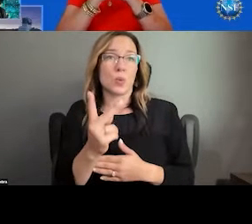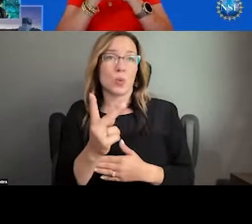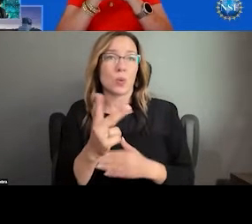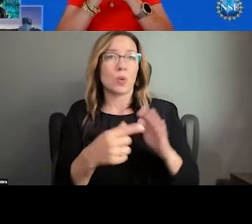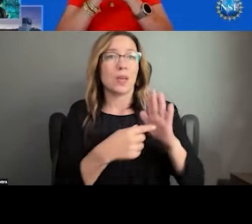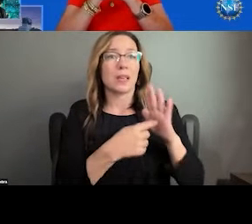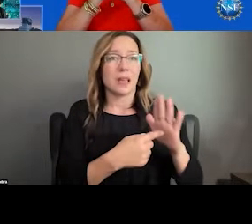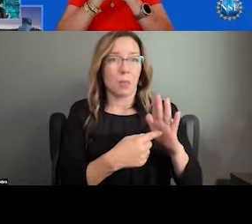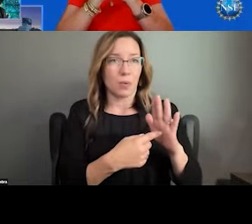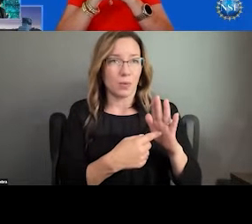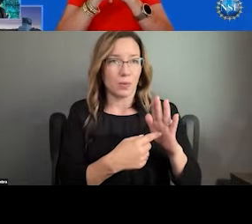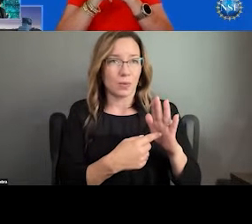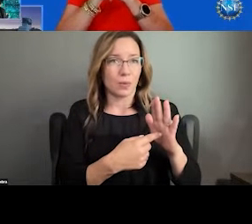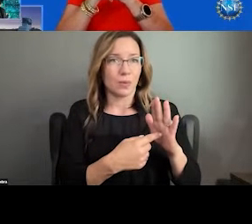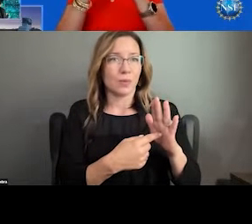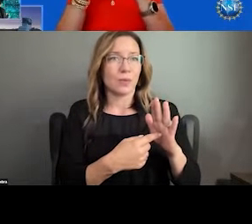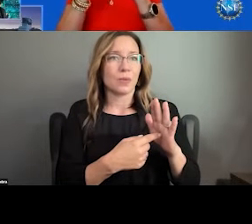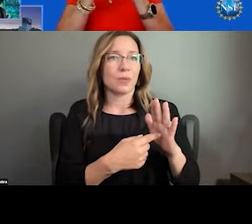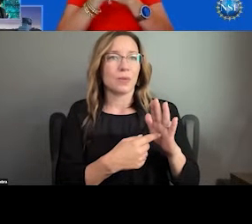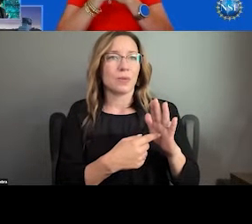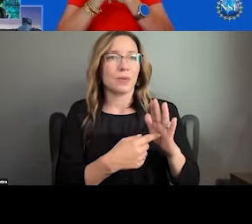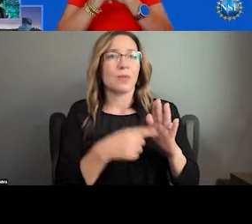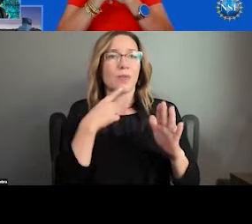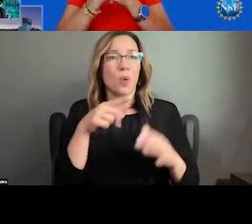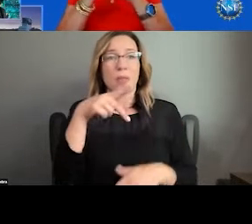this presentation that do not fall under this.